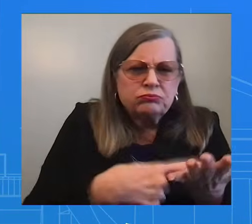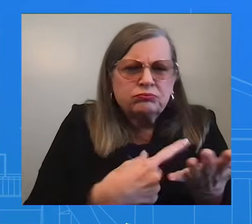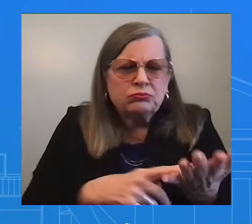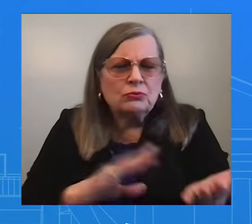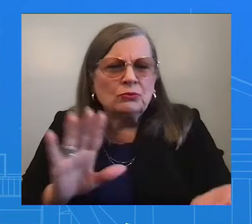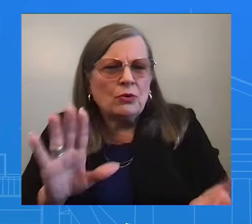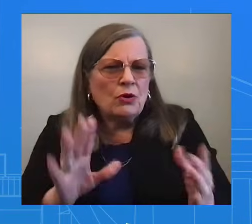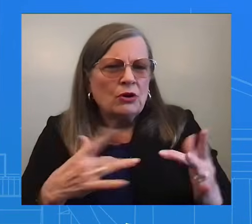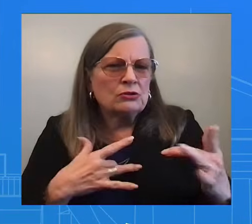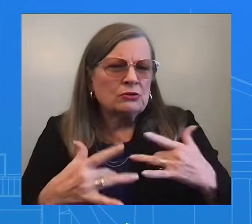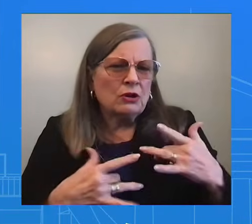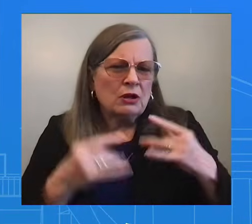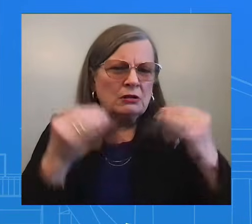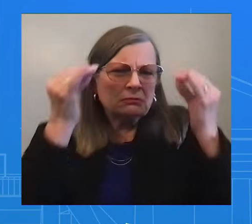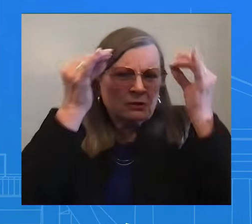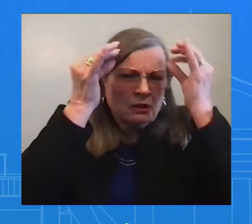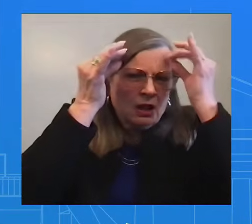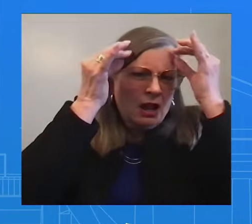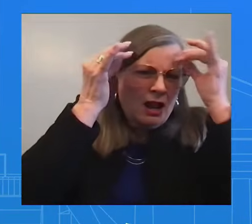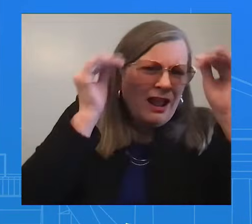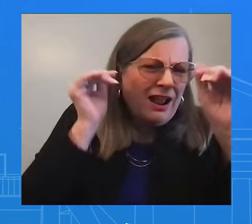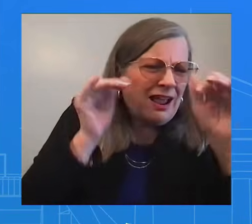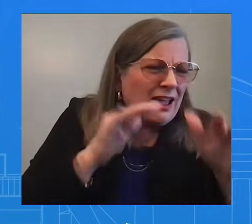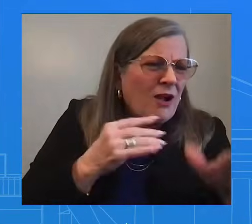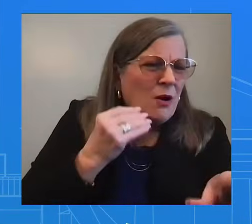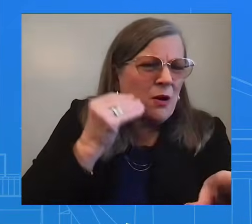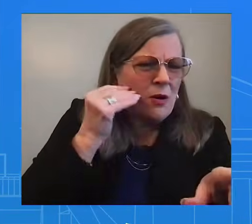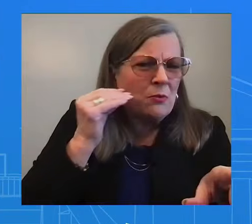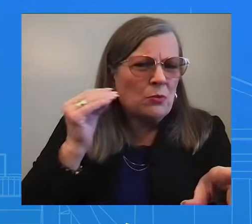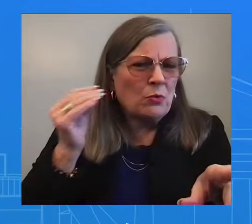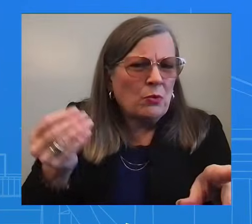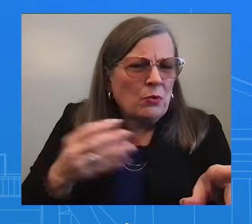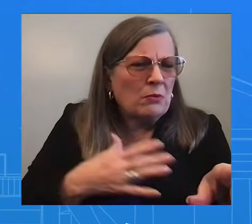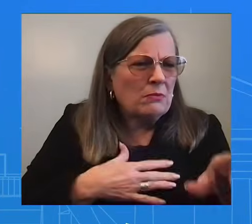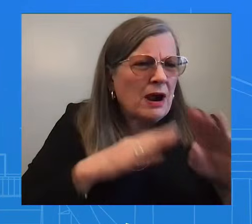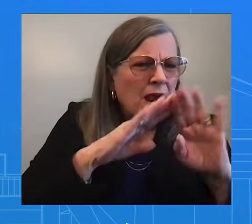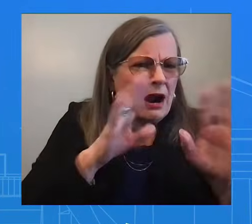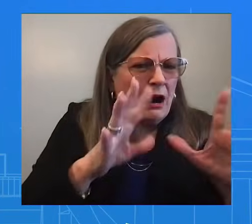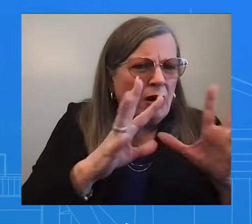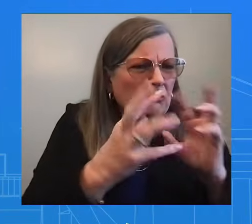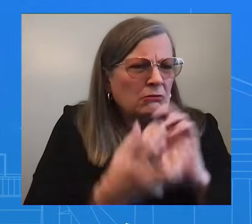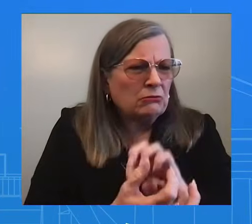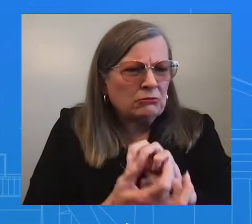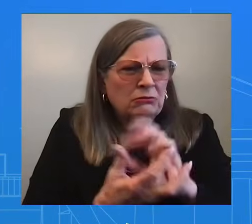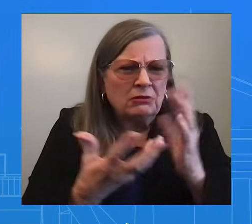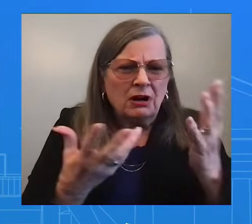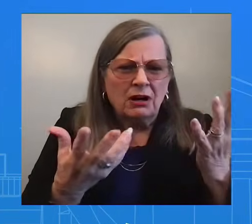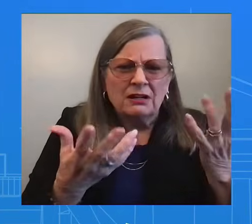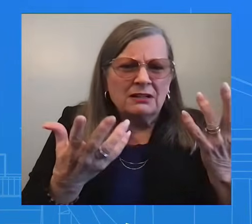So, we want to make sure that they -- for those that are going back, that there is -- there are means and availability for them to seek